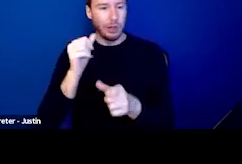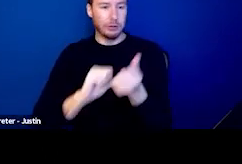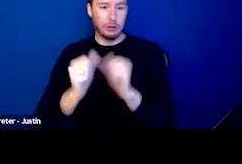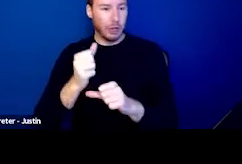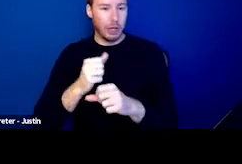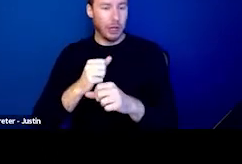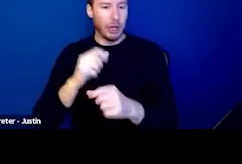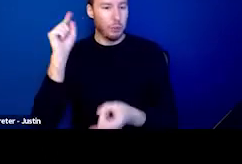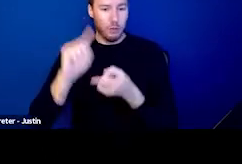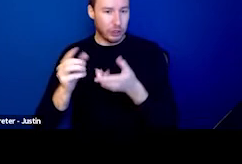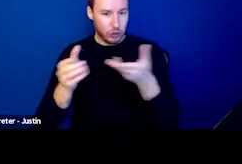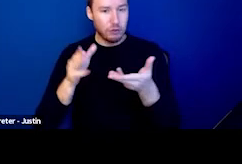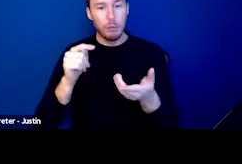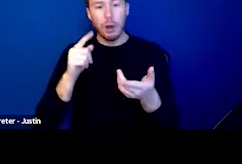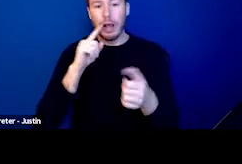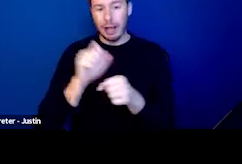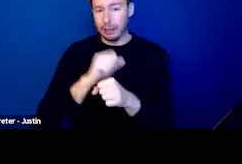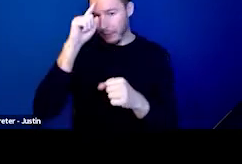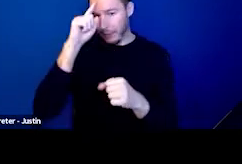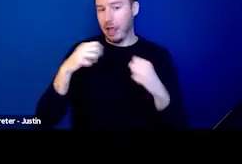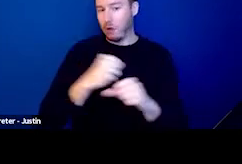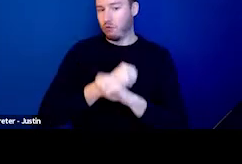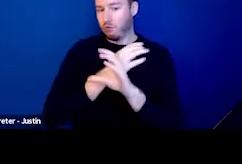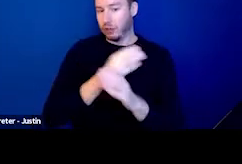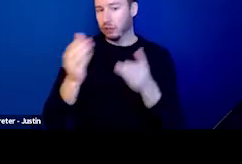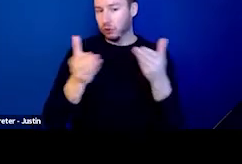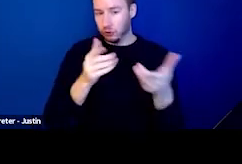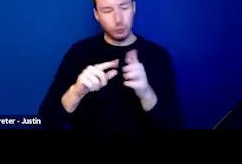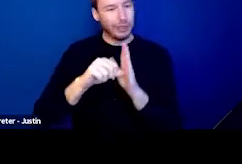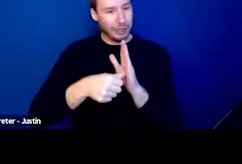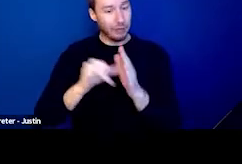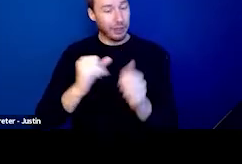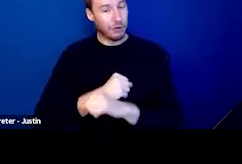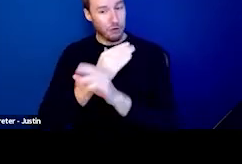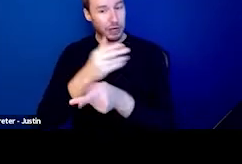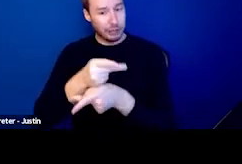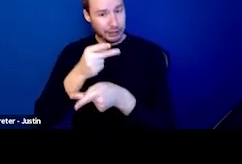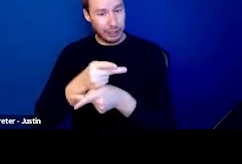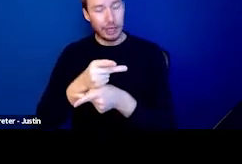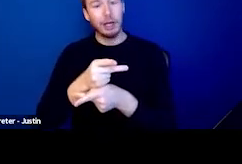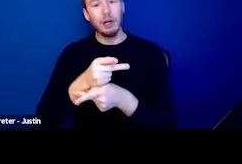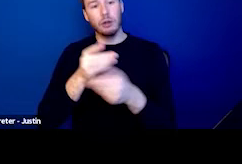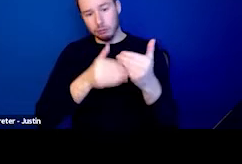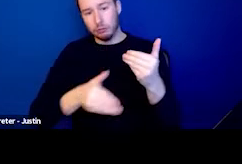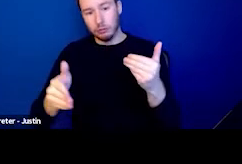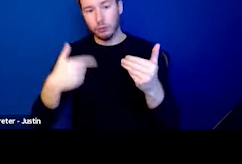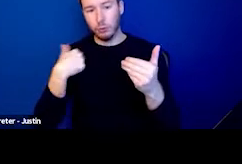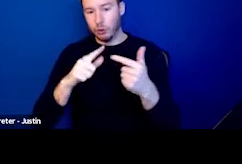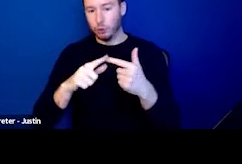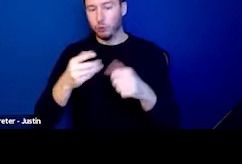but also as a mental health crisis service. It'll also emphasize that crisis care continuum over time, as we're able to build that out.